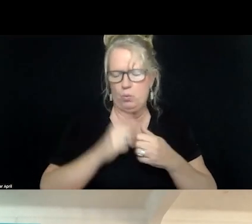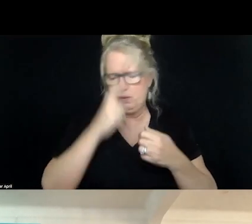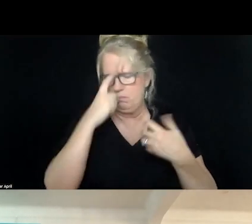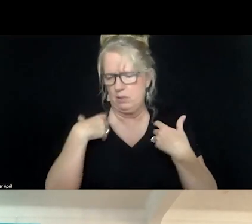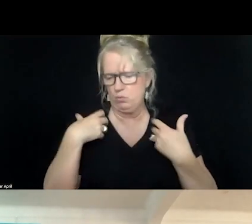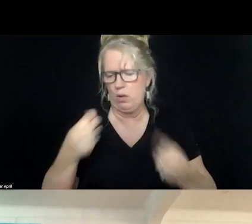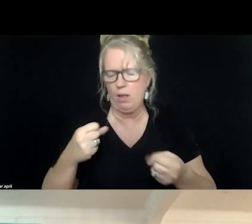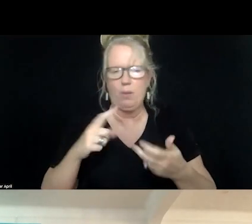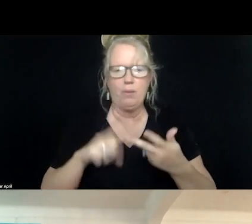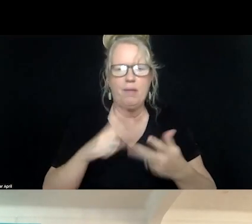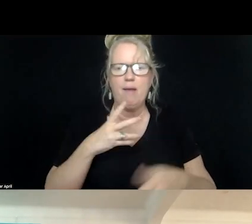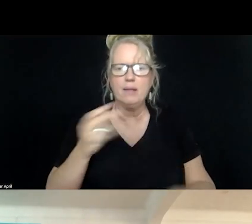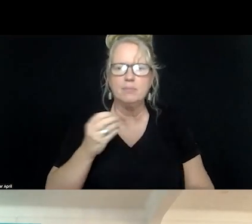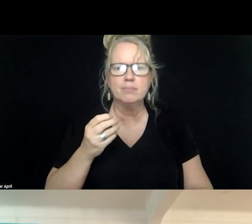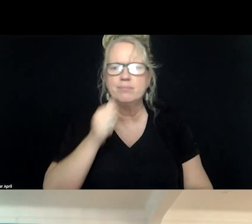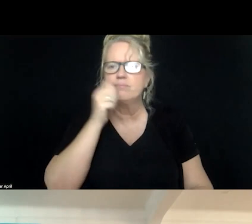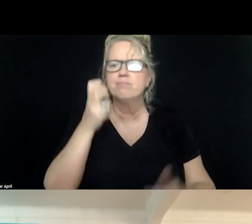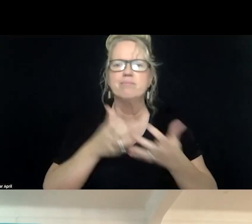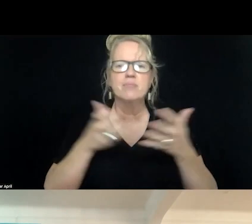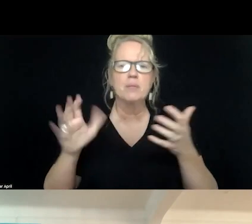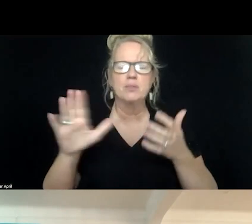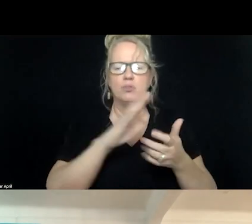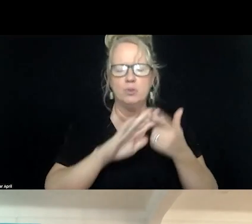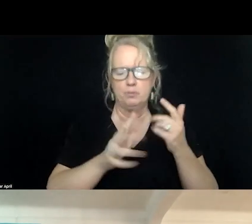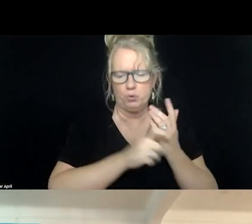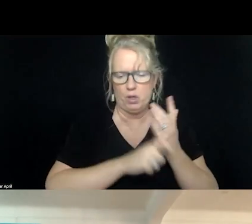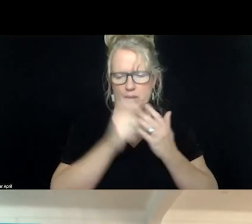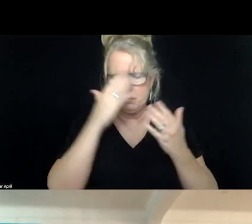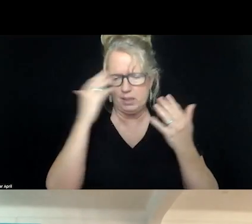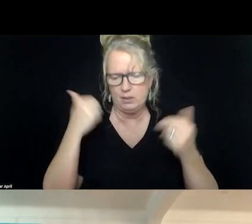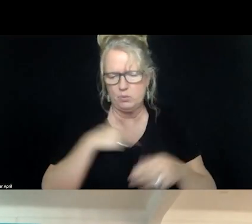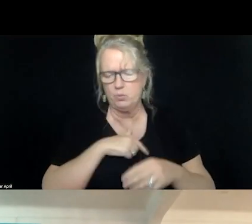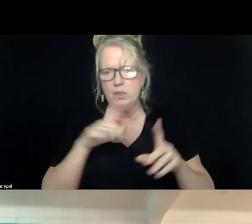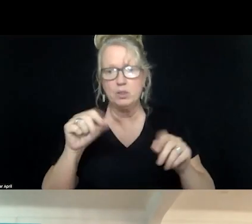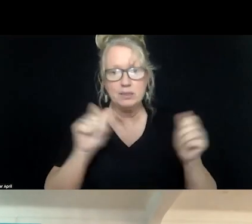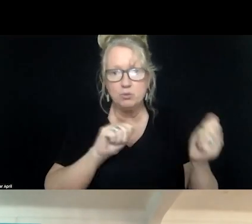AGAIN, WITHOUT GIVING TOO MUCH OF THE ARTICLE, DID YOU ALL -- HOW